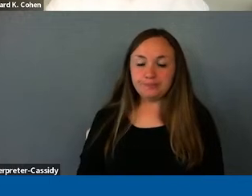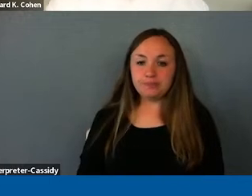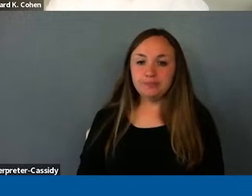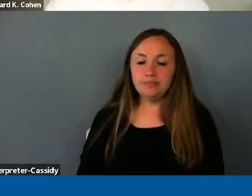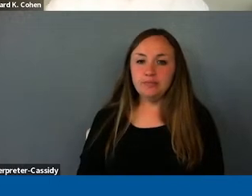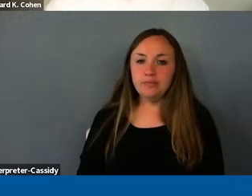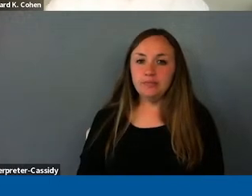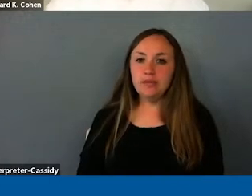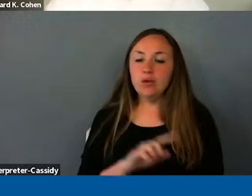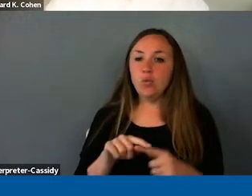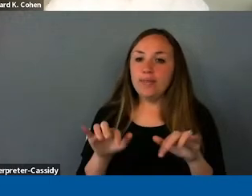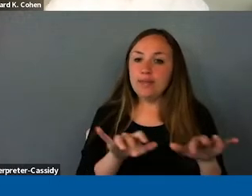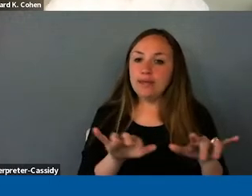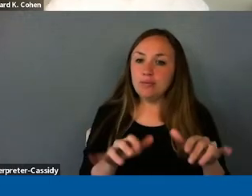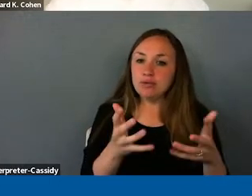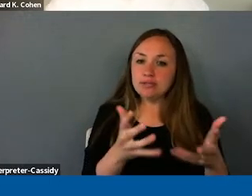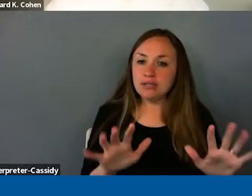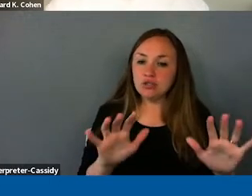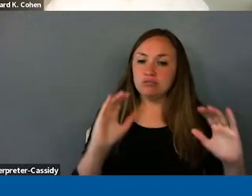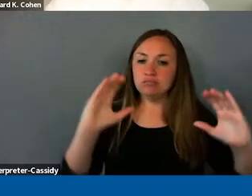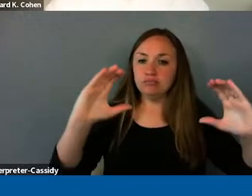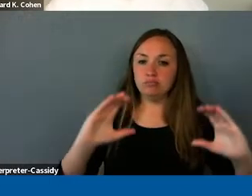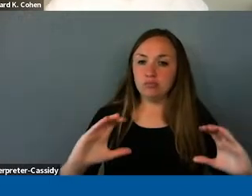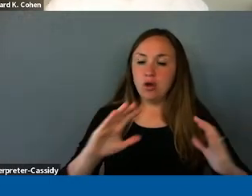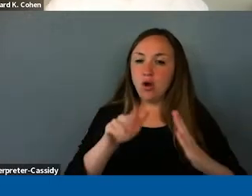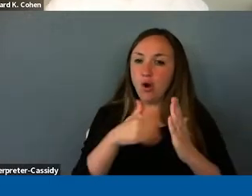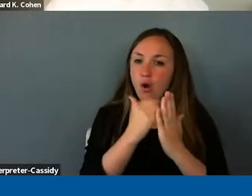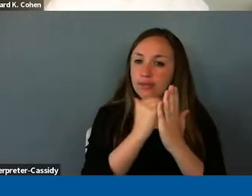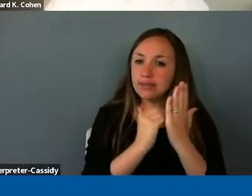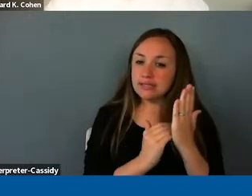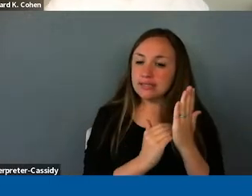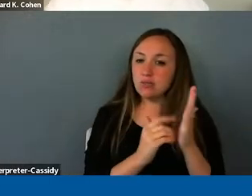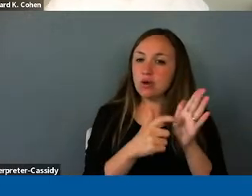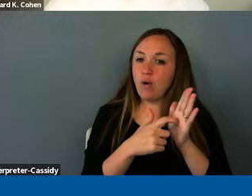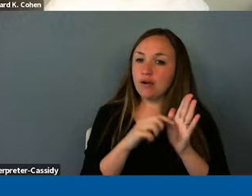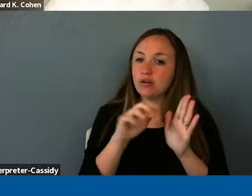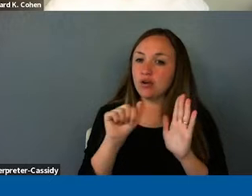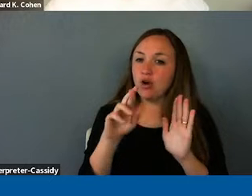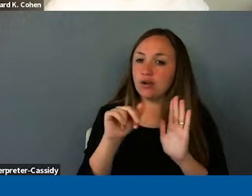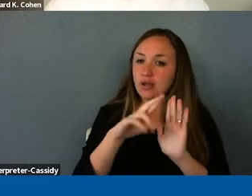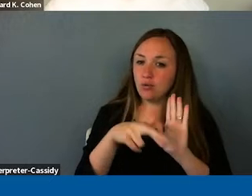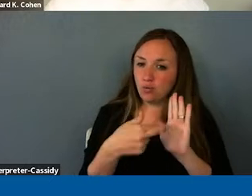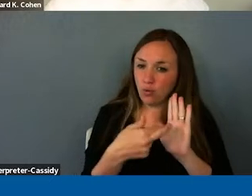After the keyboard section is a section that lists all the necessary ARIA roles, states, and properties for the pattern.